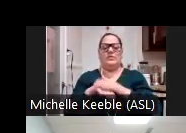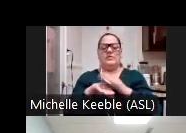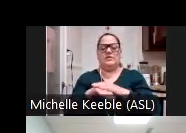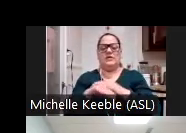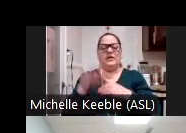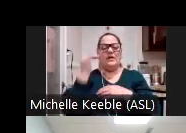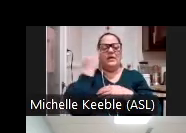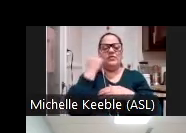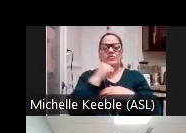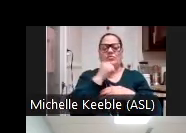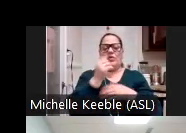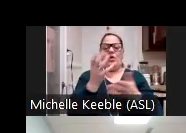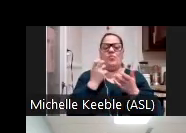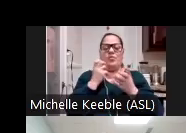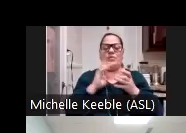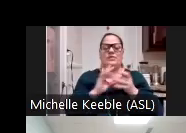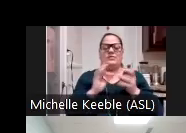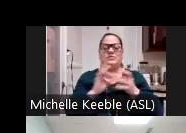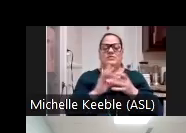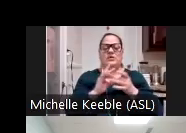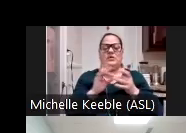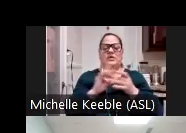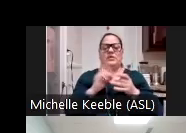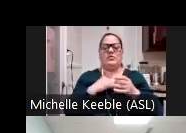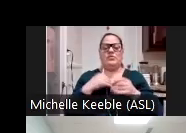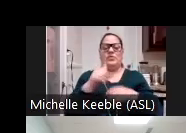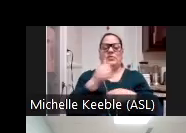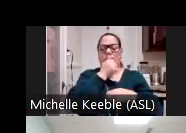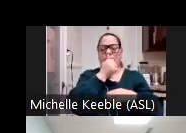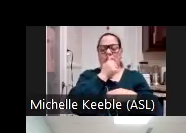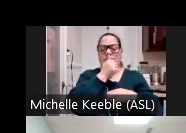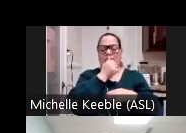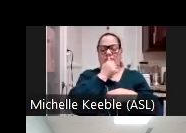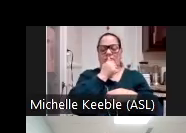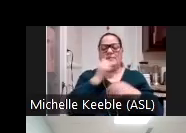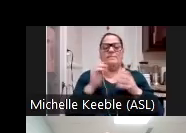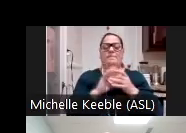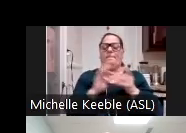want the chat read aloud, you can private message any one of the hosts and let us know how you